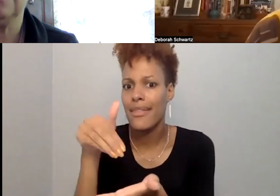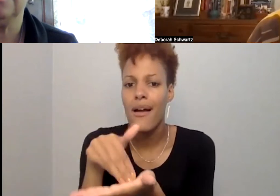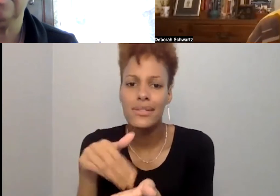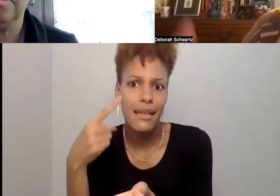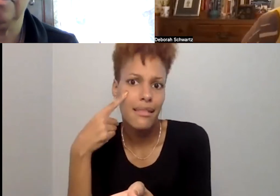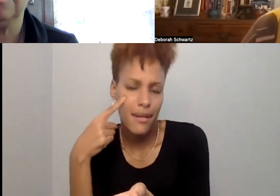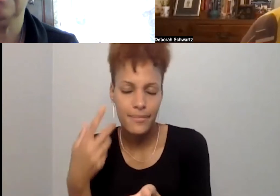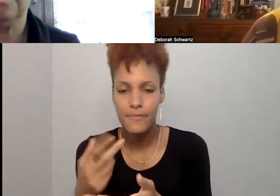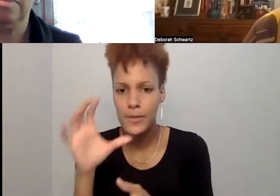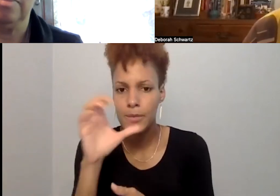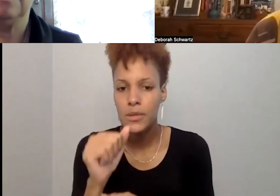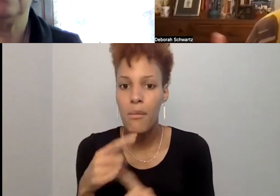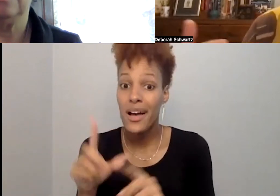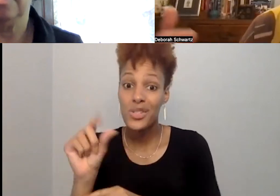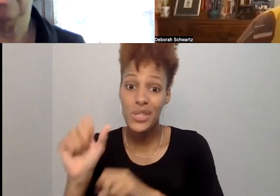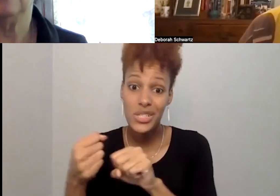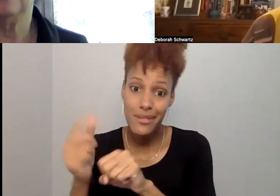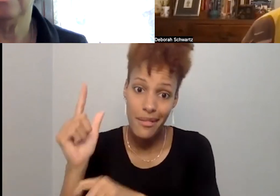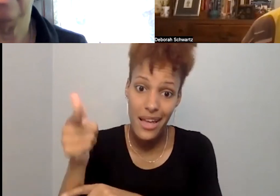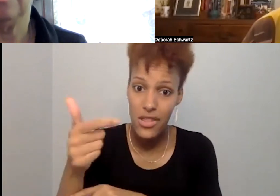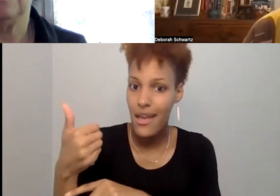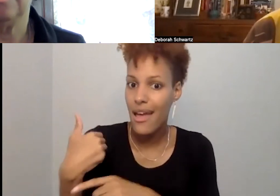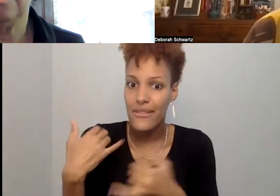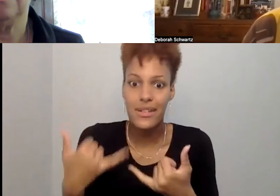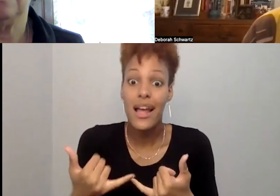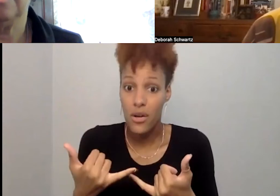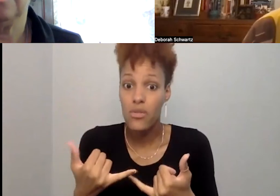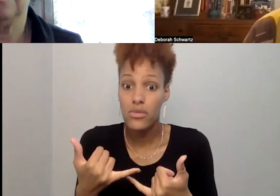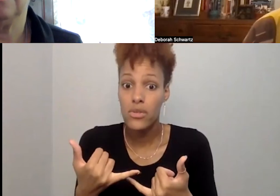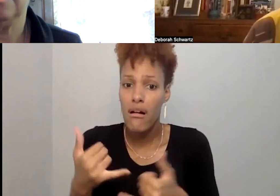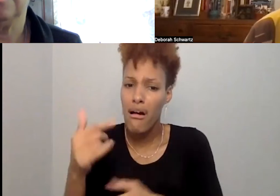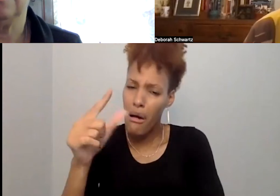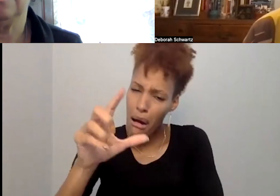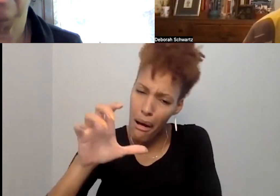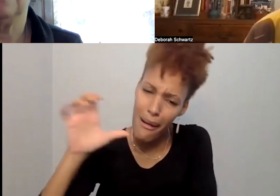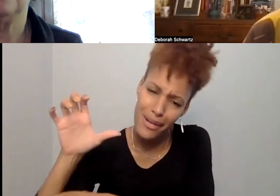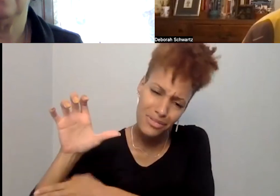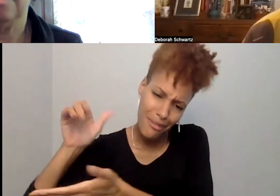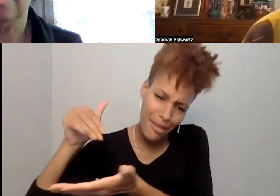you know, 20 years later, they have literally hundreds of thousands of books that they've